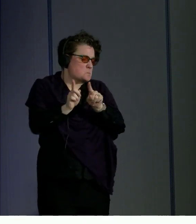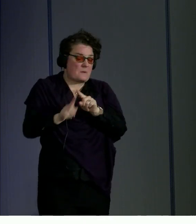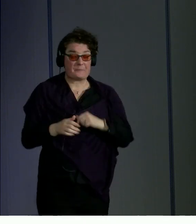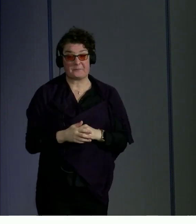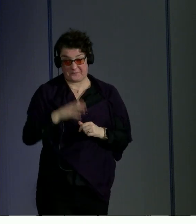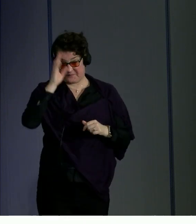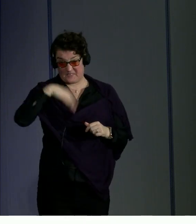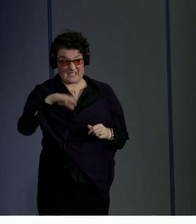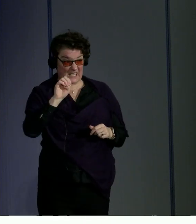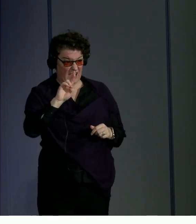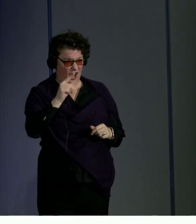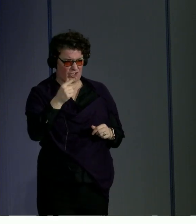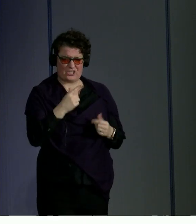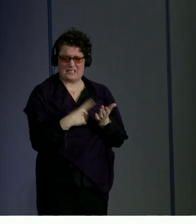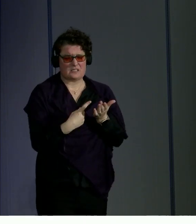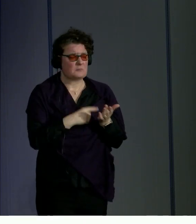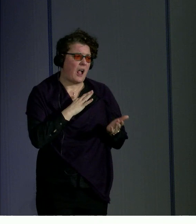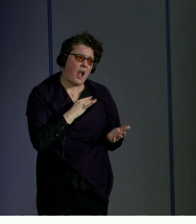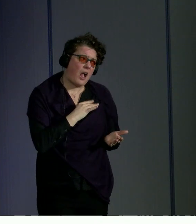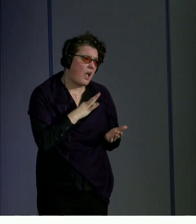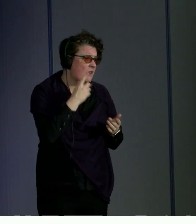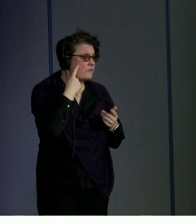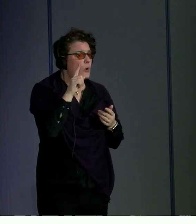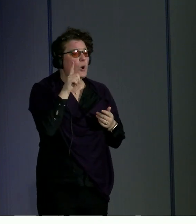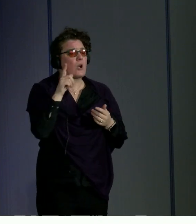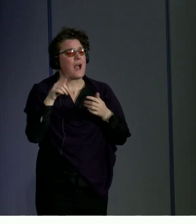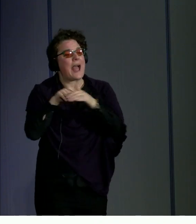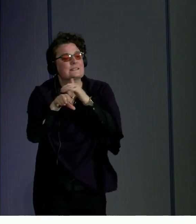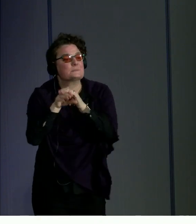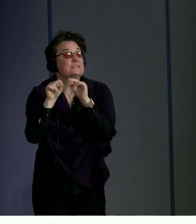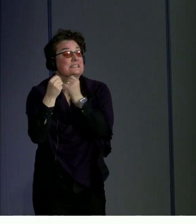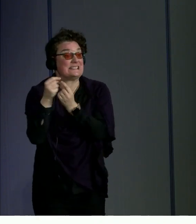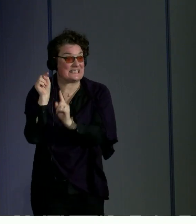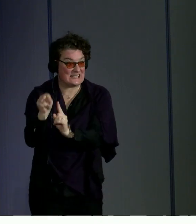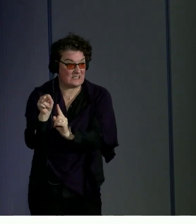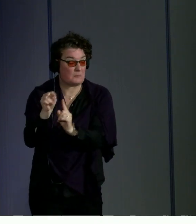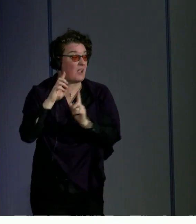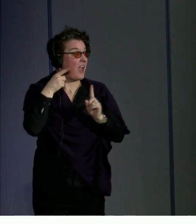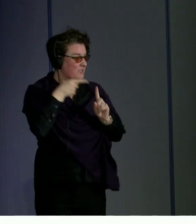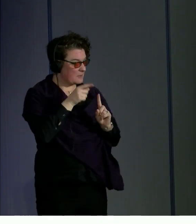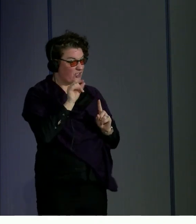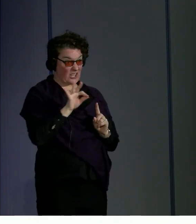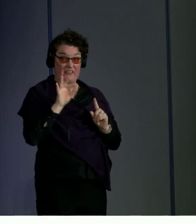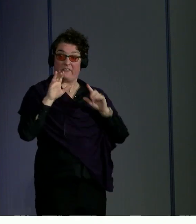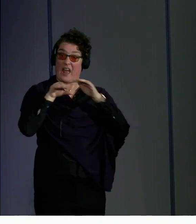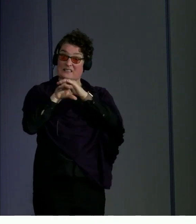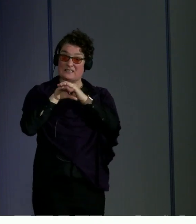for accessibility team, especially, when accessibility does not overlap with DEI.